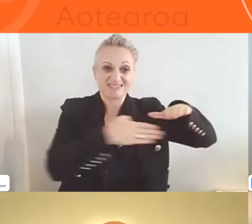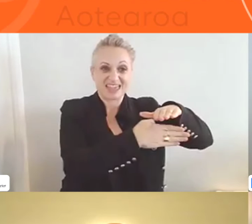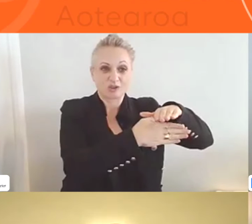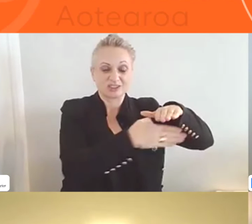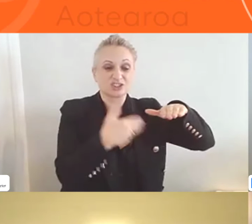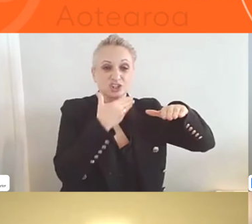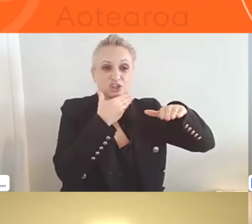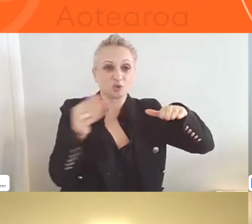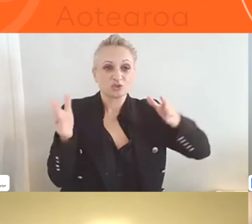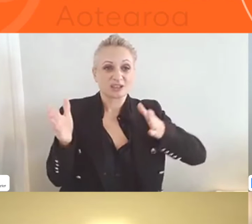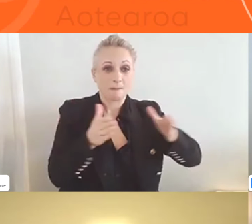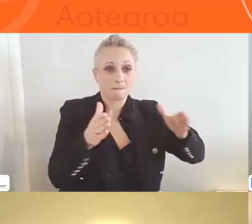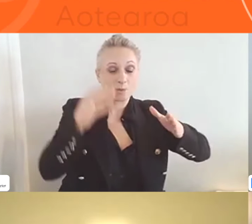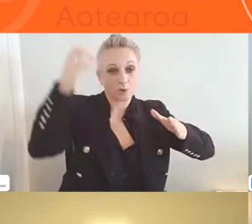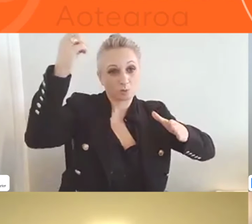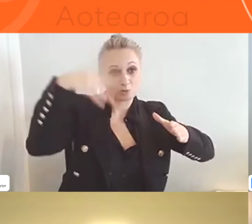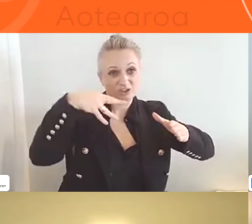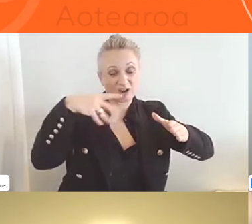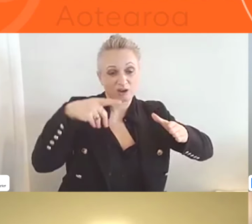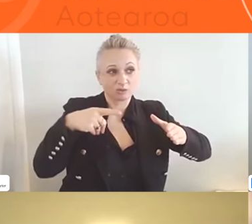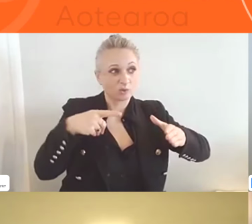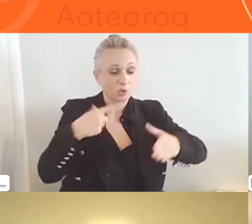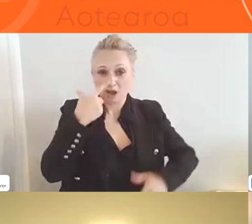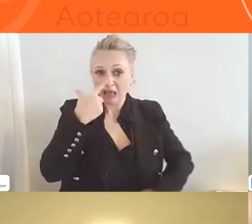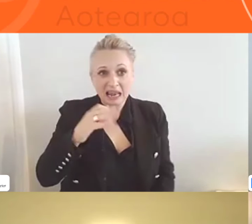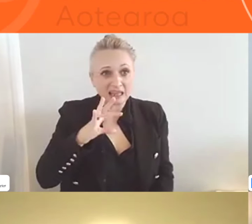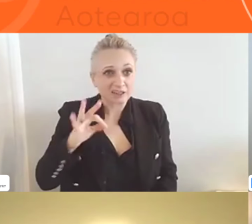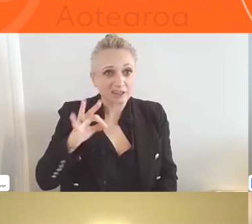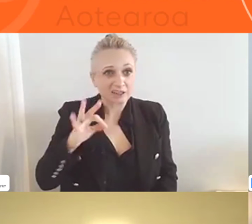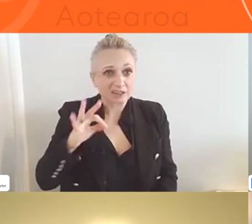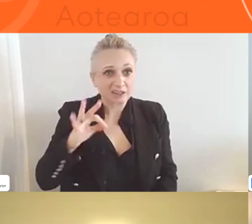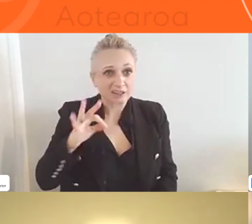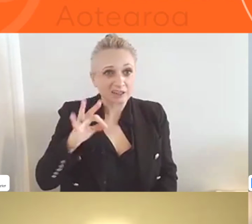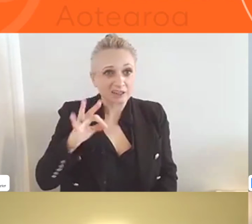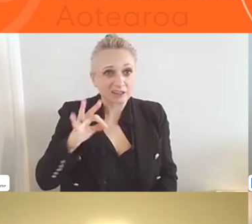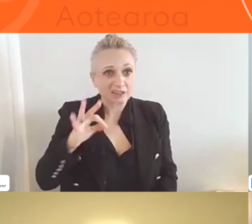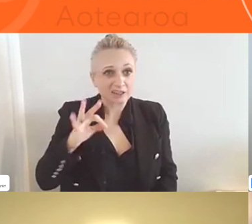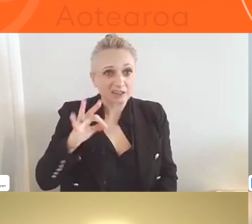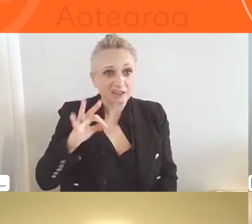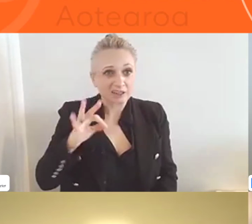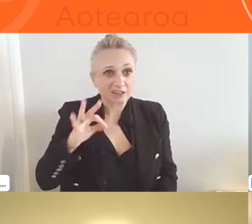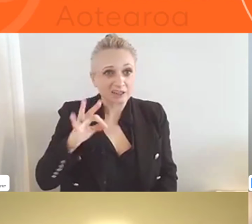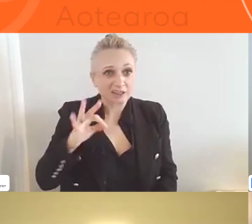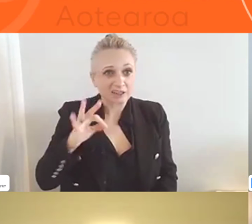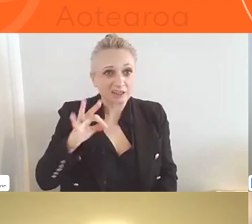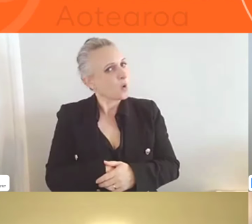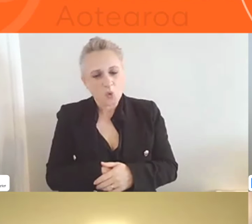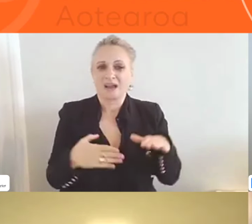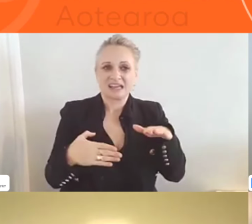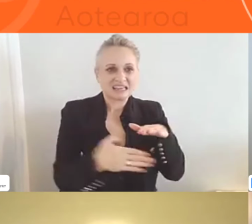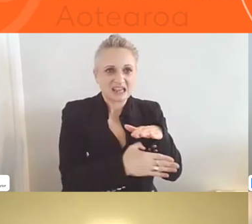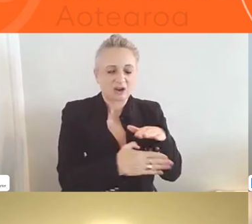yeah, I'm lucky I'm not living in Invercargill temperature-wise because the garages are cold. But, yeah, hey we're all heading in